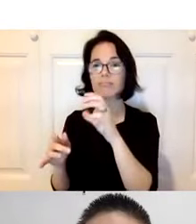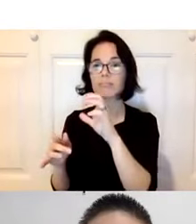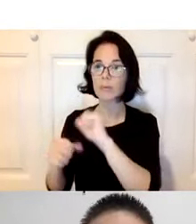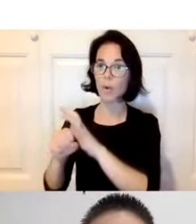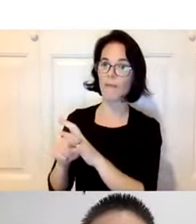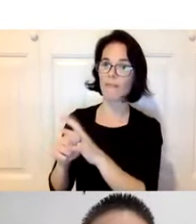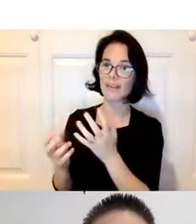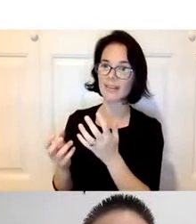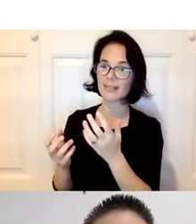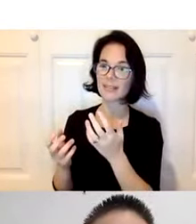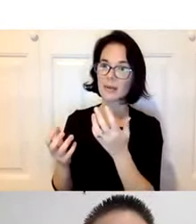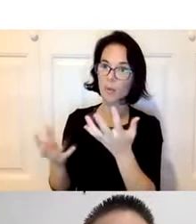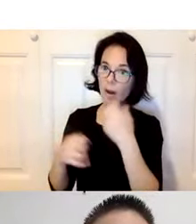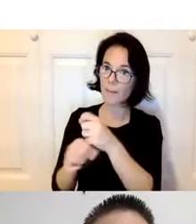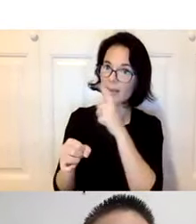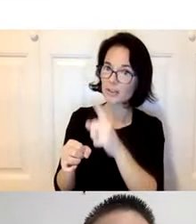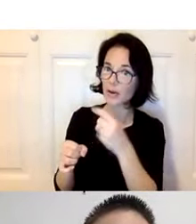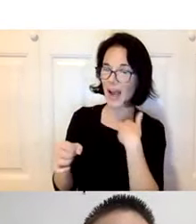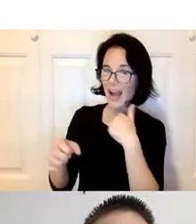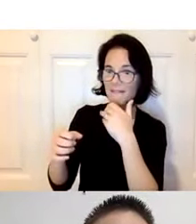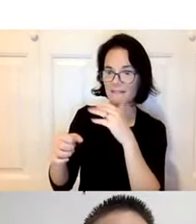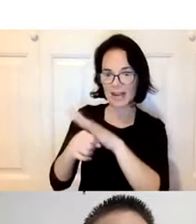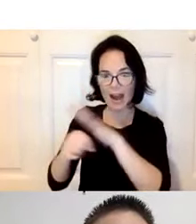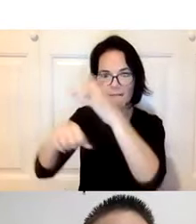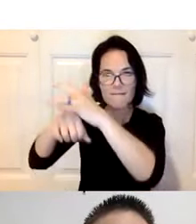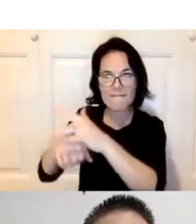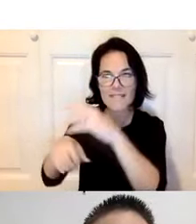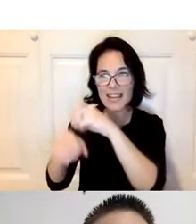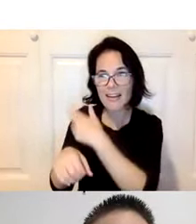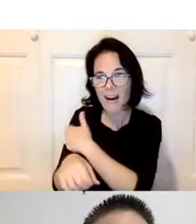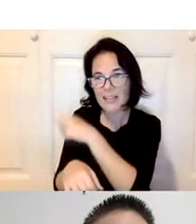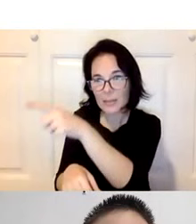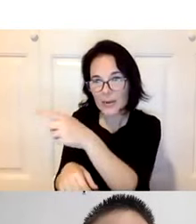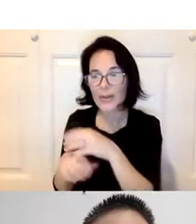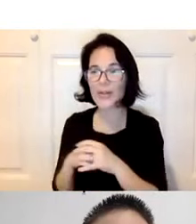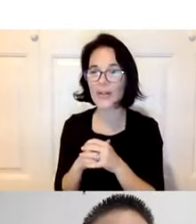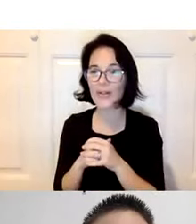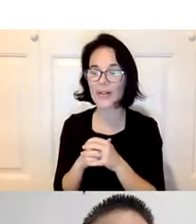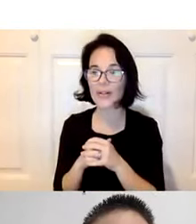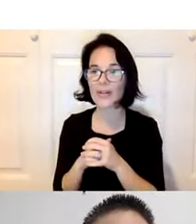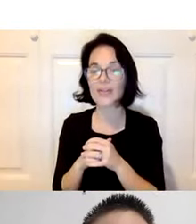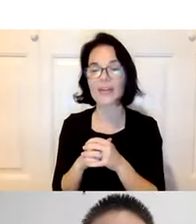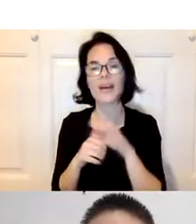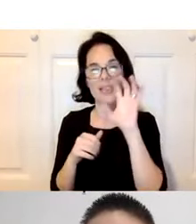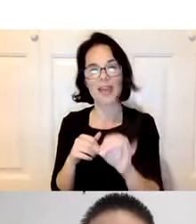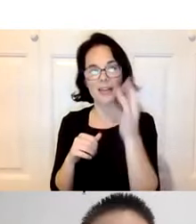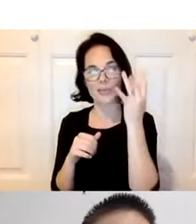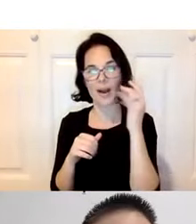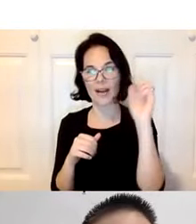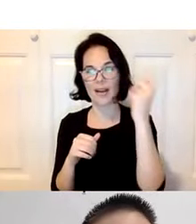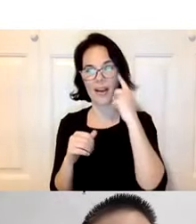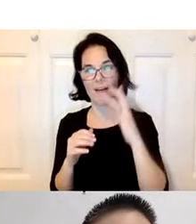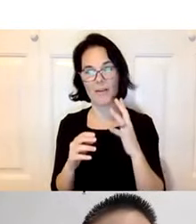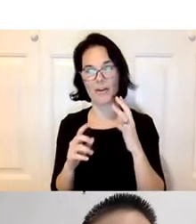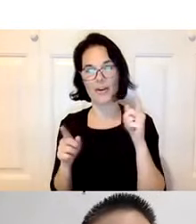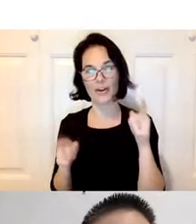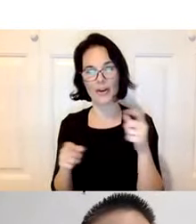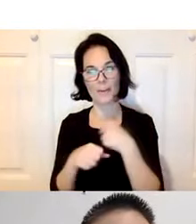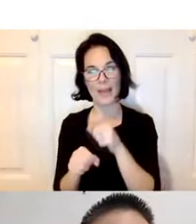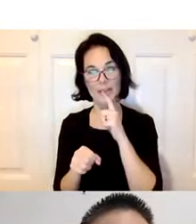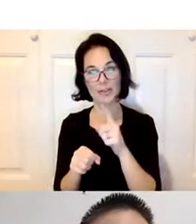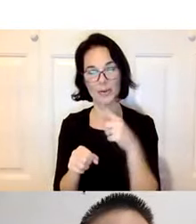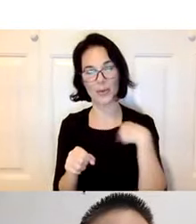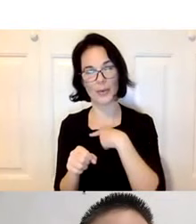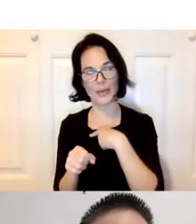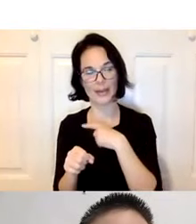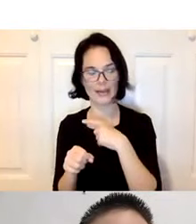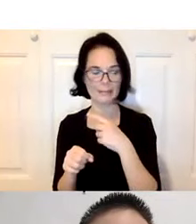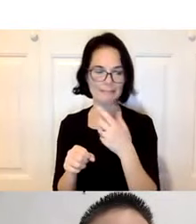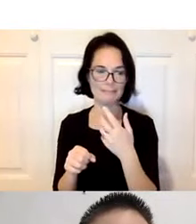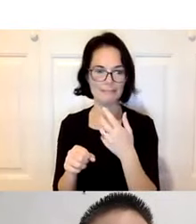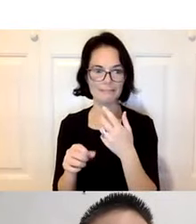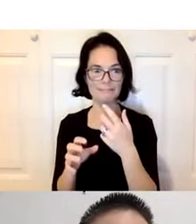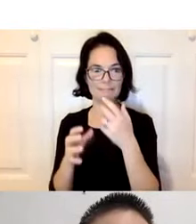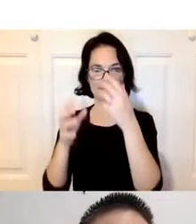And that’s also why the governor has switched us over to five different regions of the state,